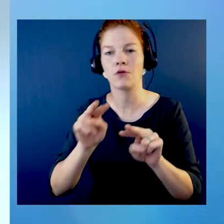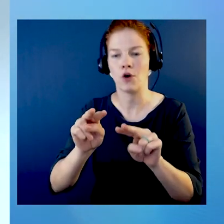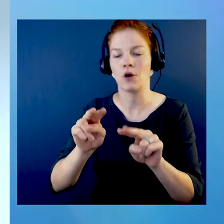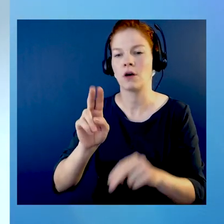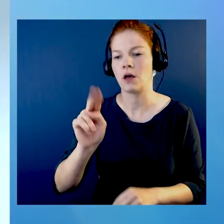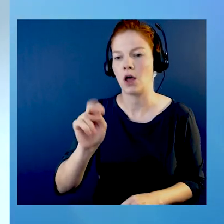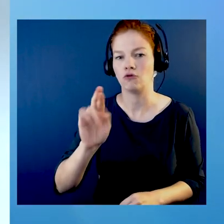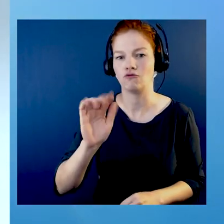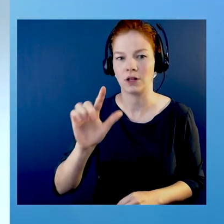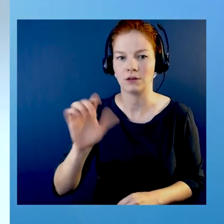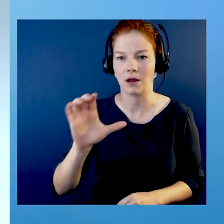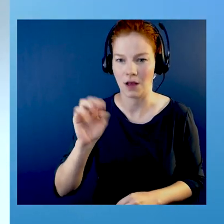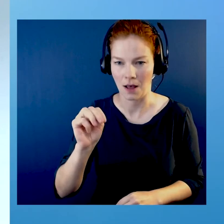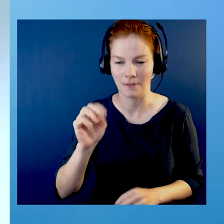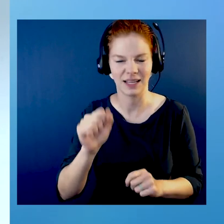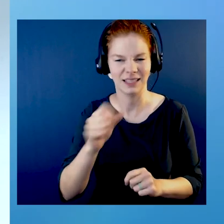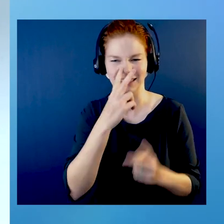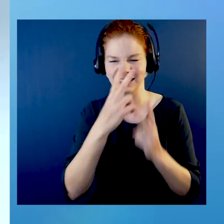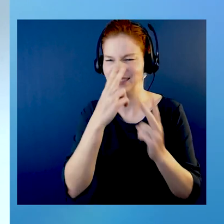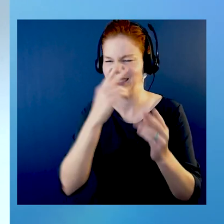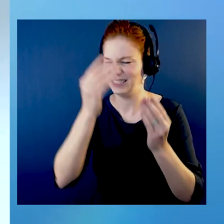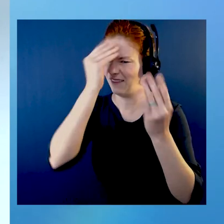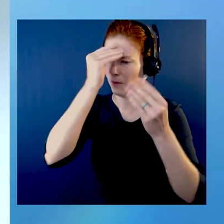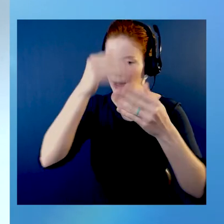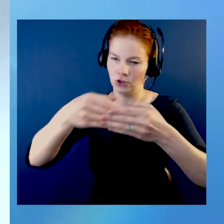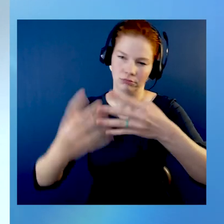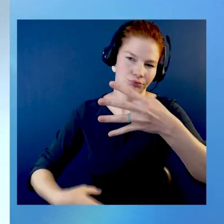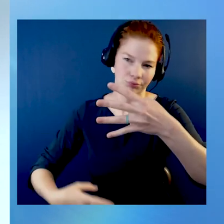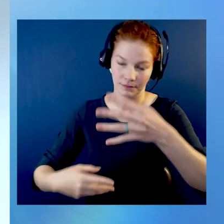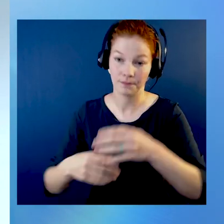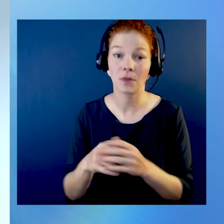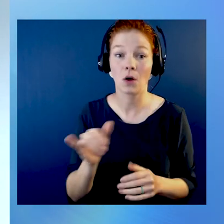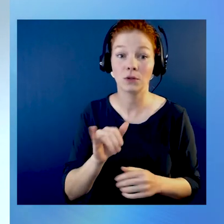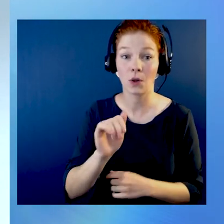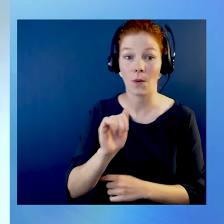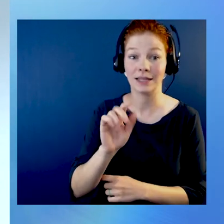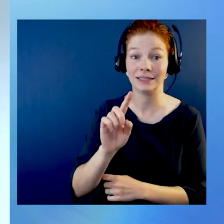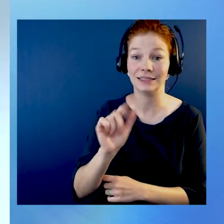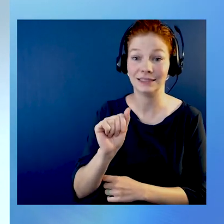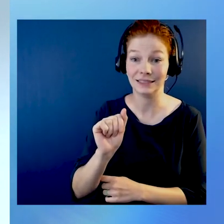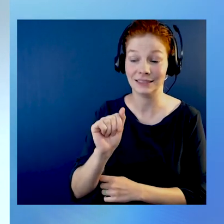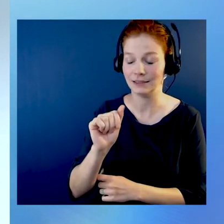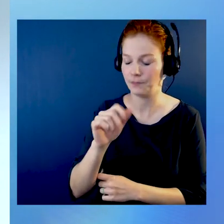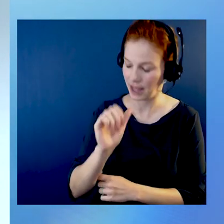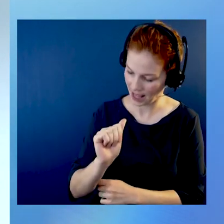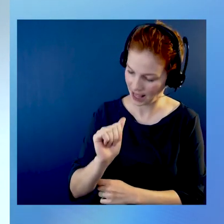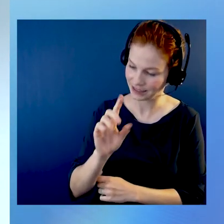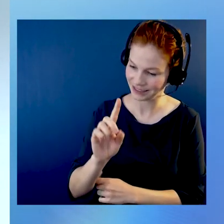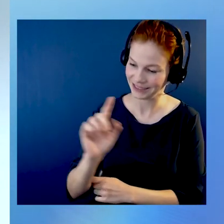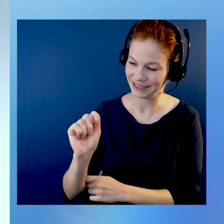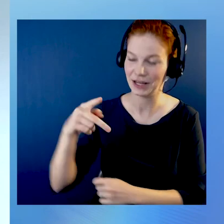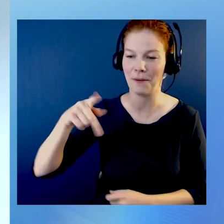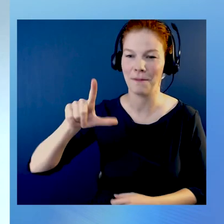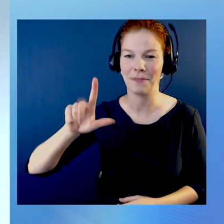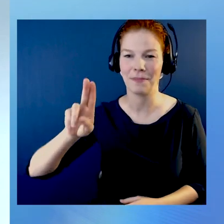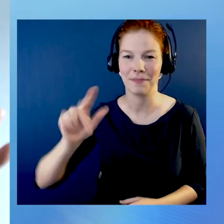out what's the different information around it. Also we encourage you to check out the ADT plug-in for Unreal Engine sample projects and